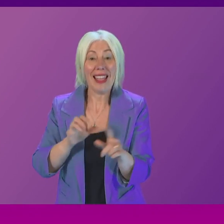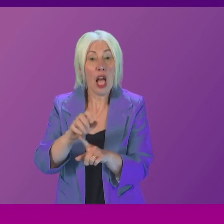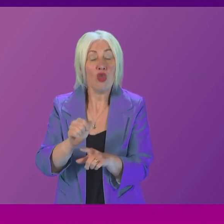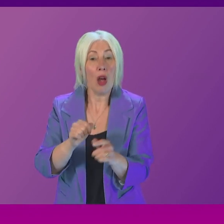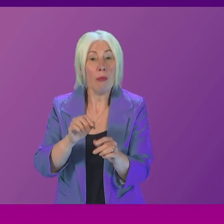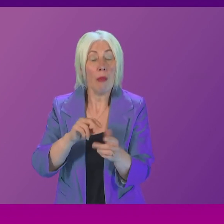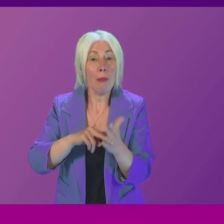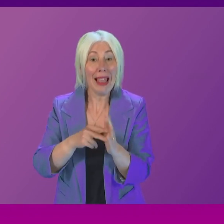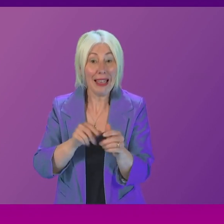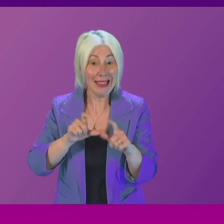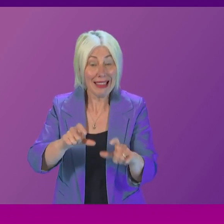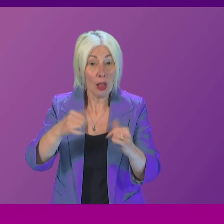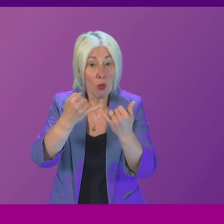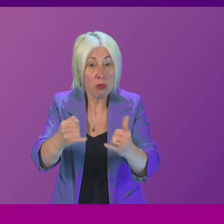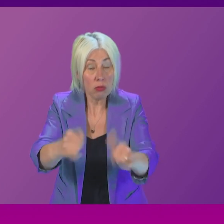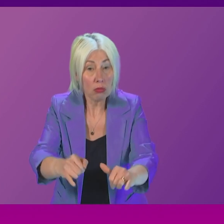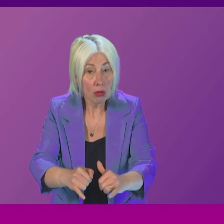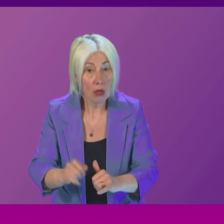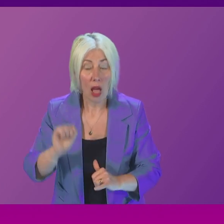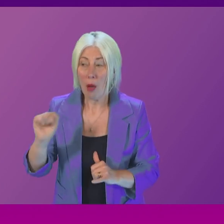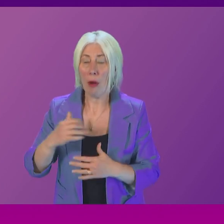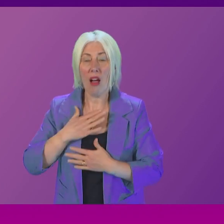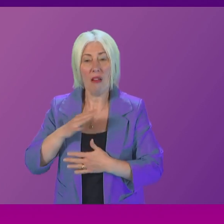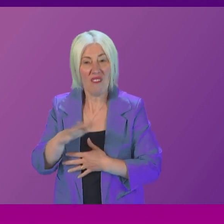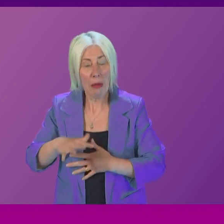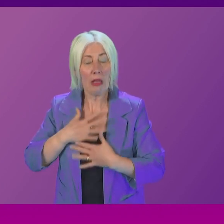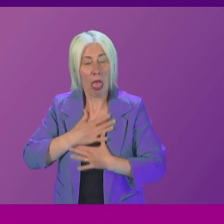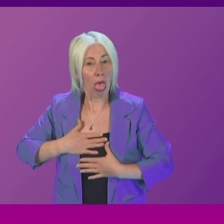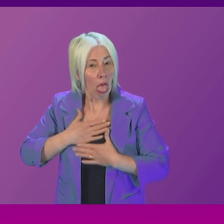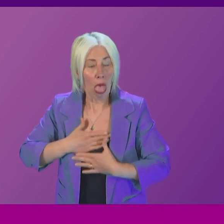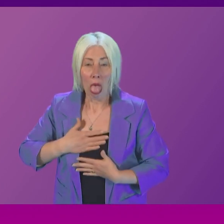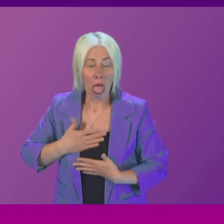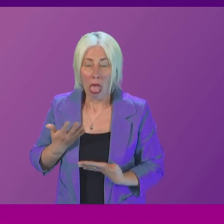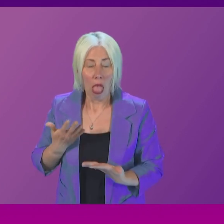Grieving families will see through those excuses. However, that is not even the full picture.